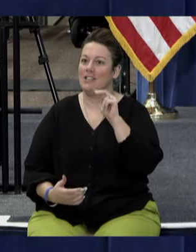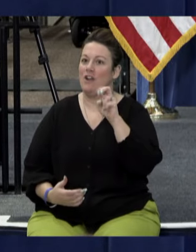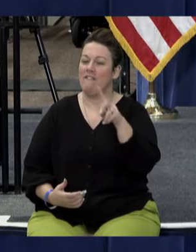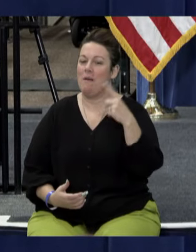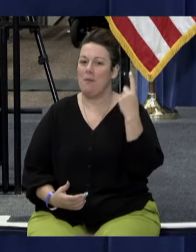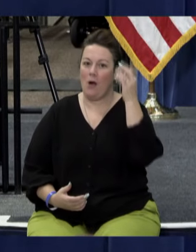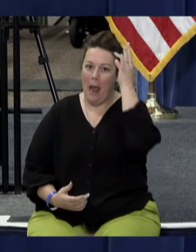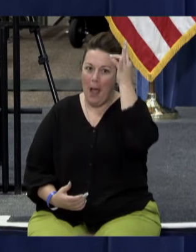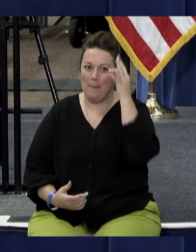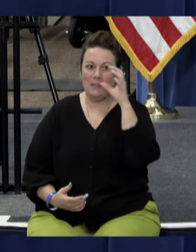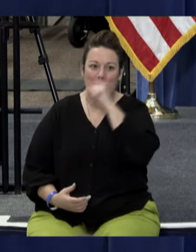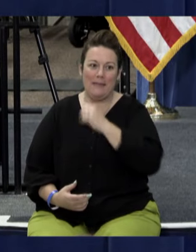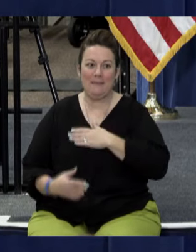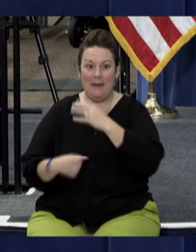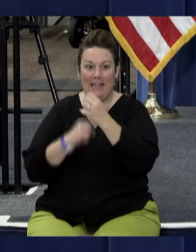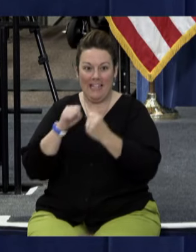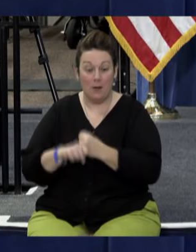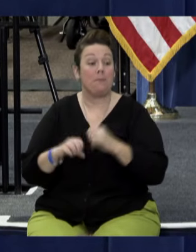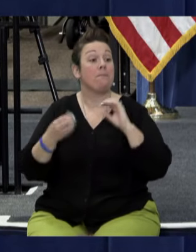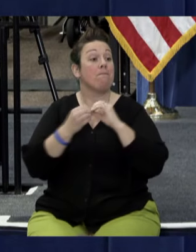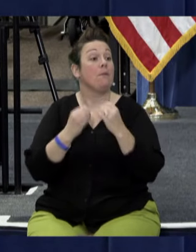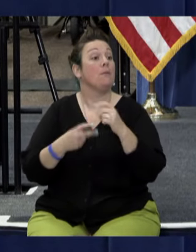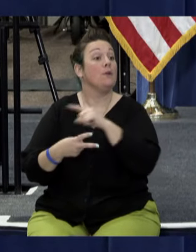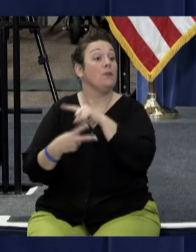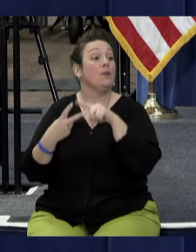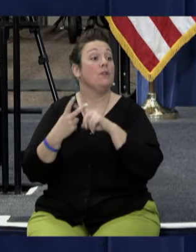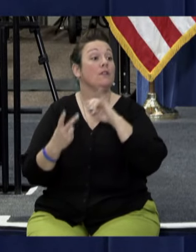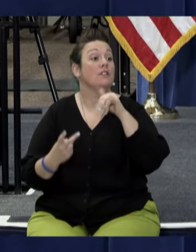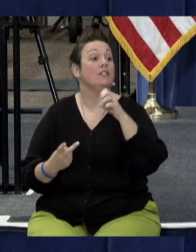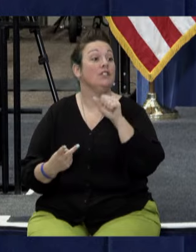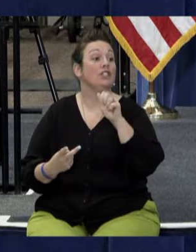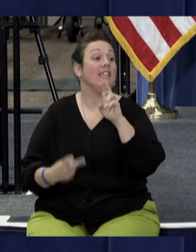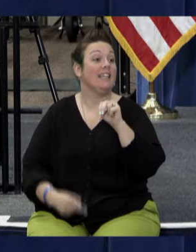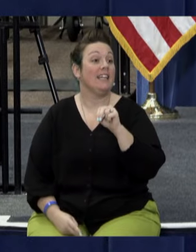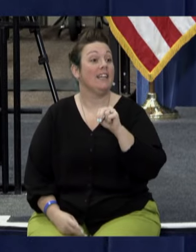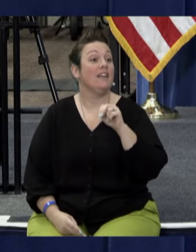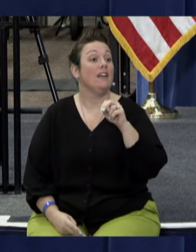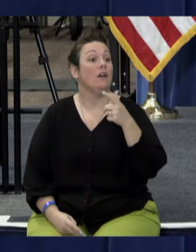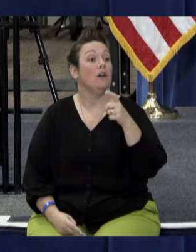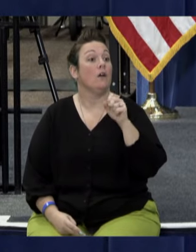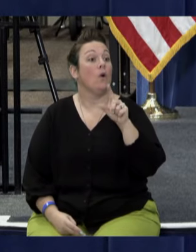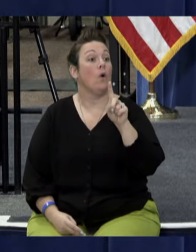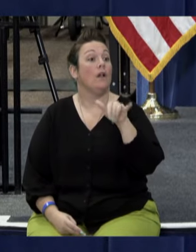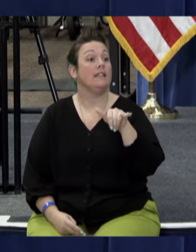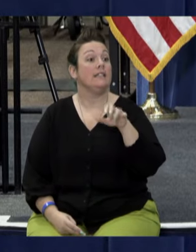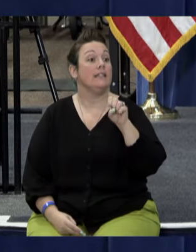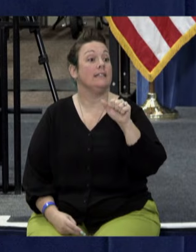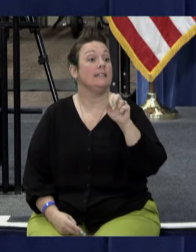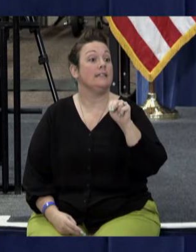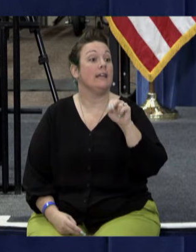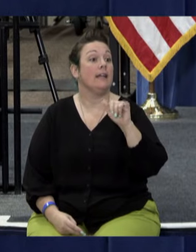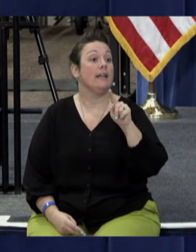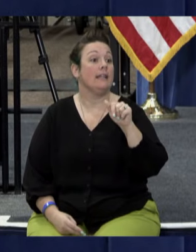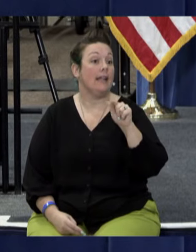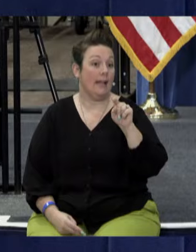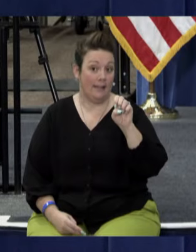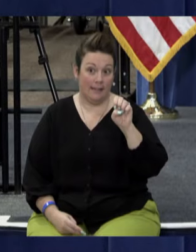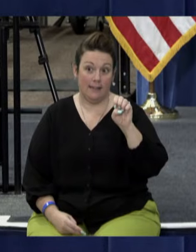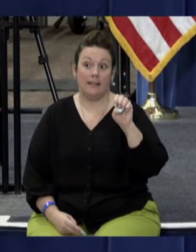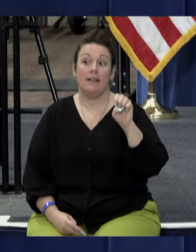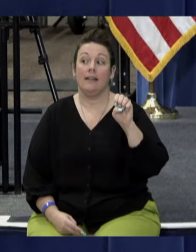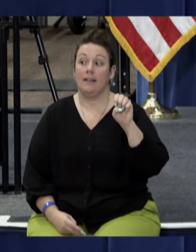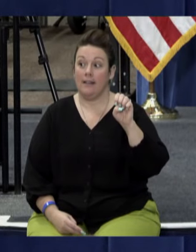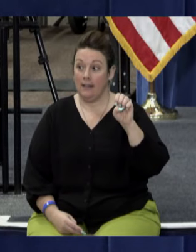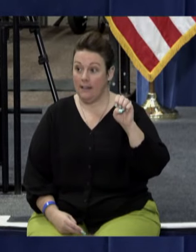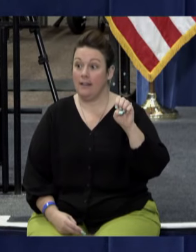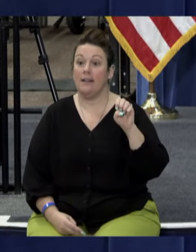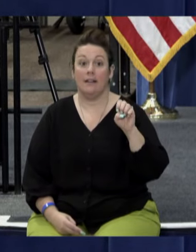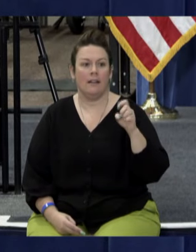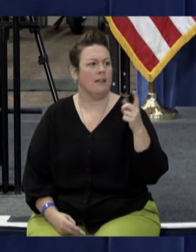Jean Goldie: Number two, Dr. Jean Goldie Sanitate. Is her head shot up there yet? No,